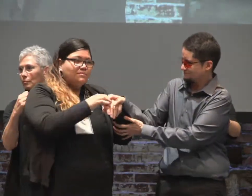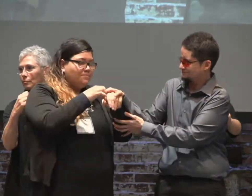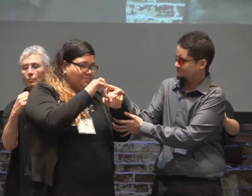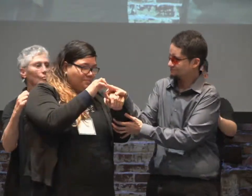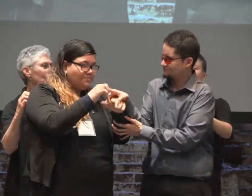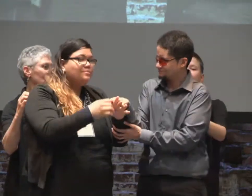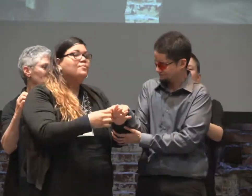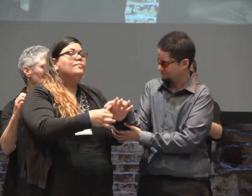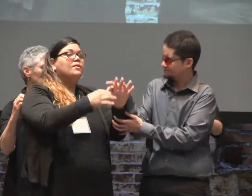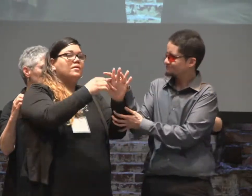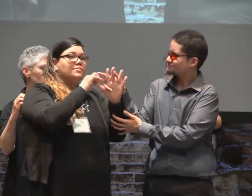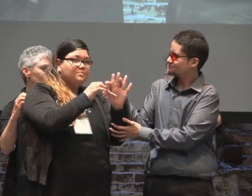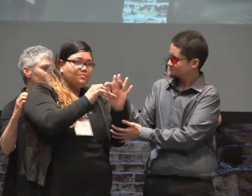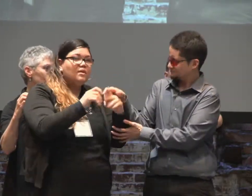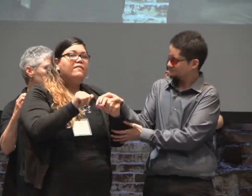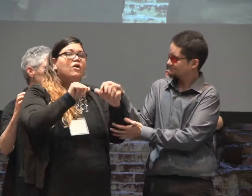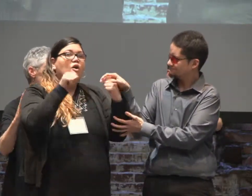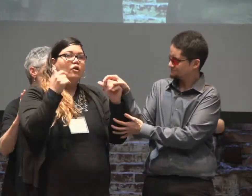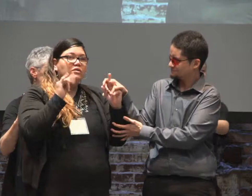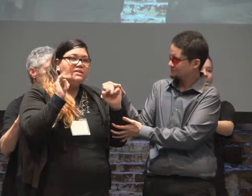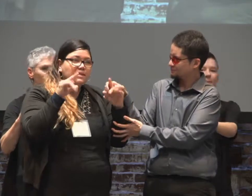Another tip, in addition to that,